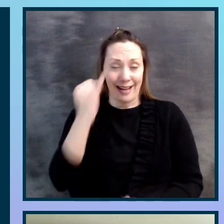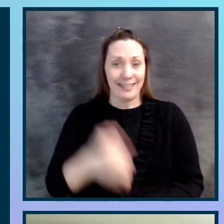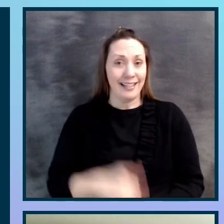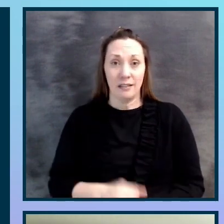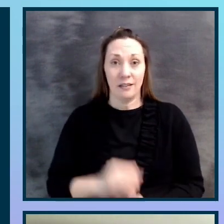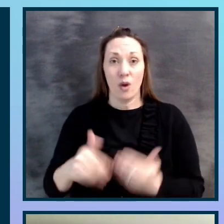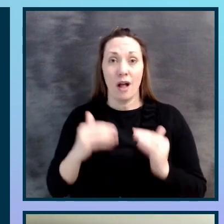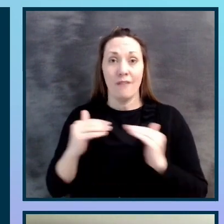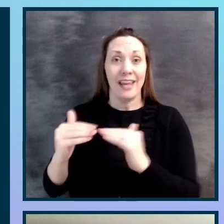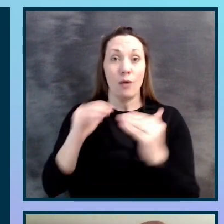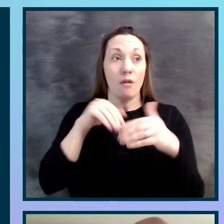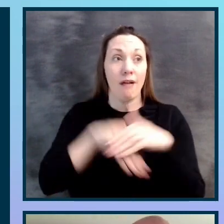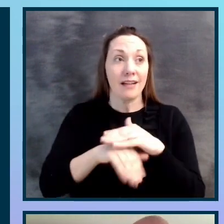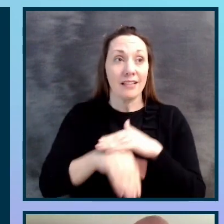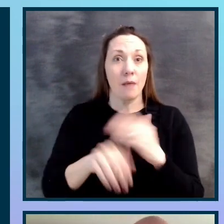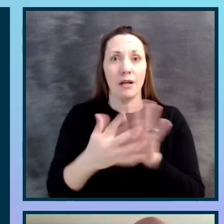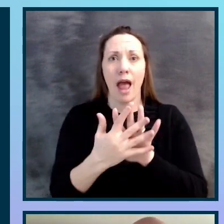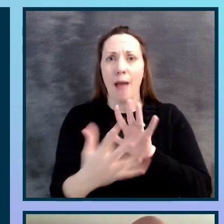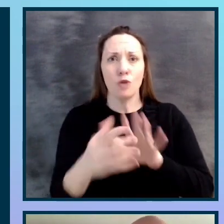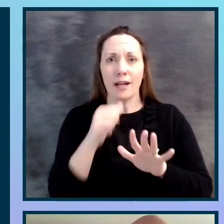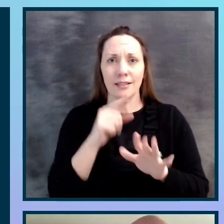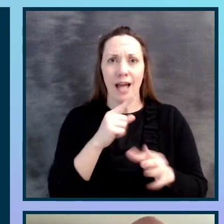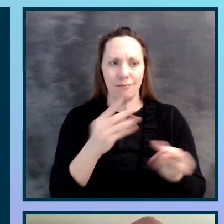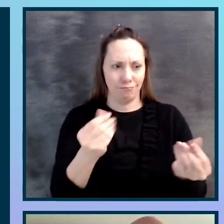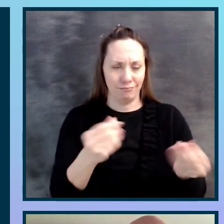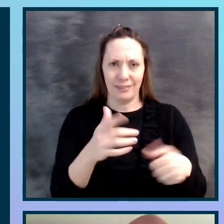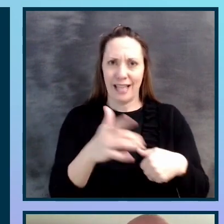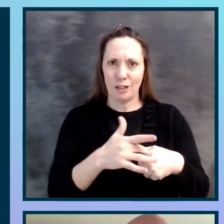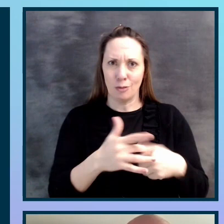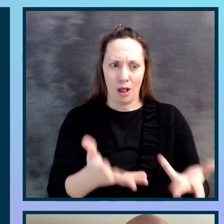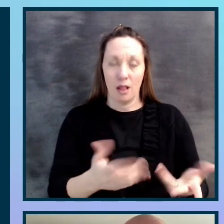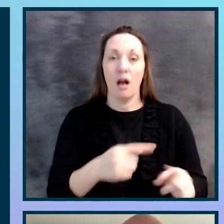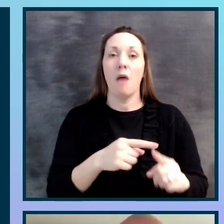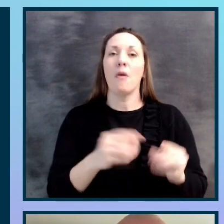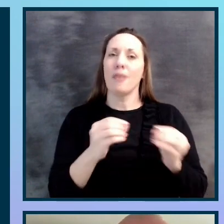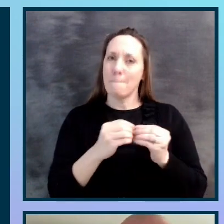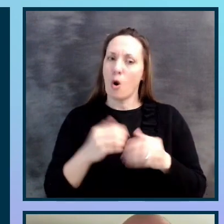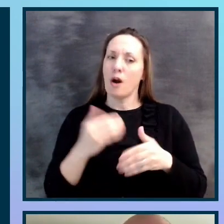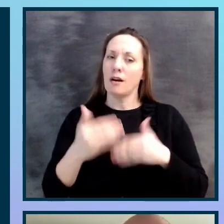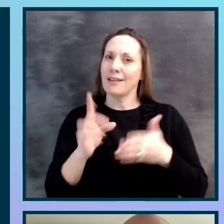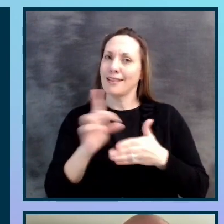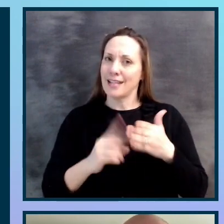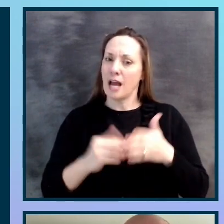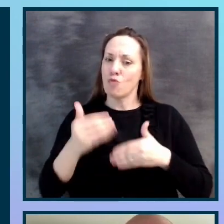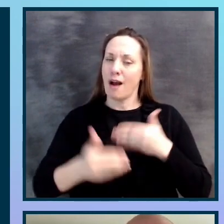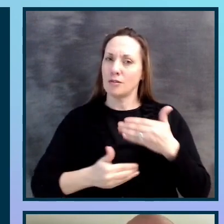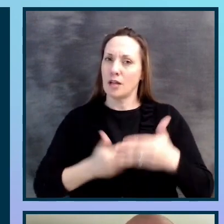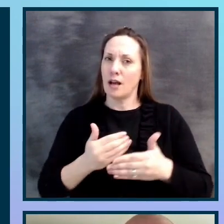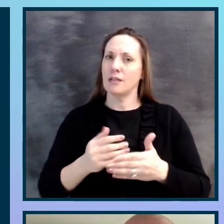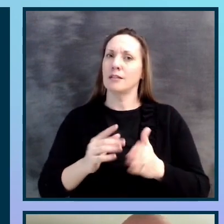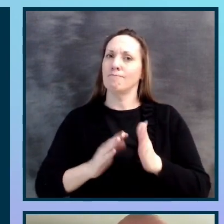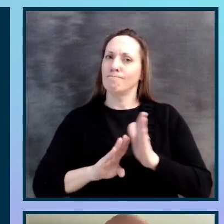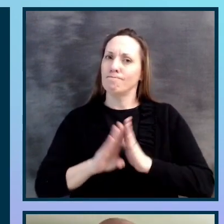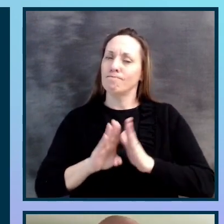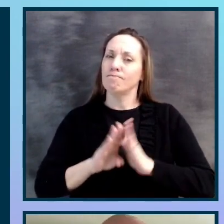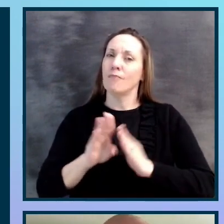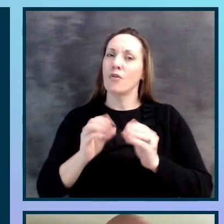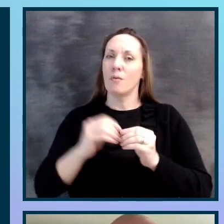because it is an abstract. But the further on we get into the design process the more decisions are made,